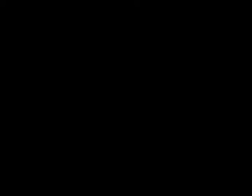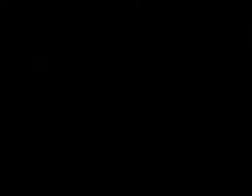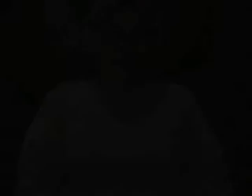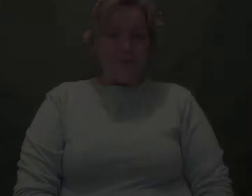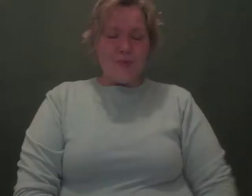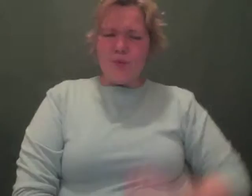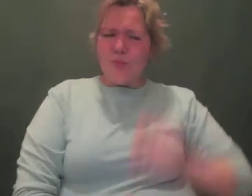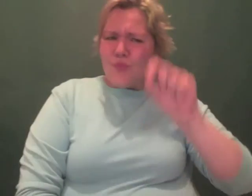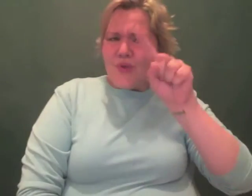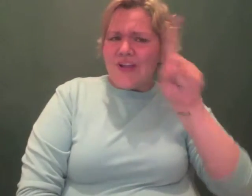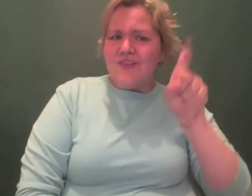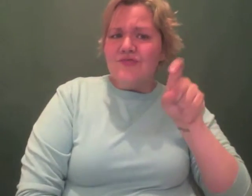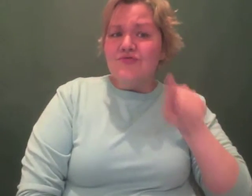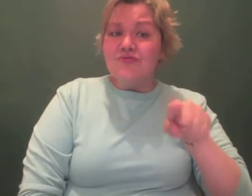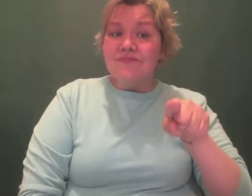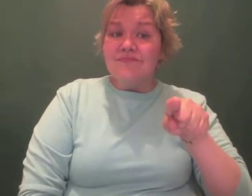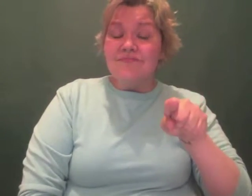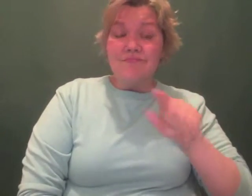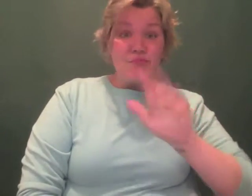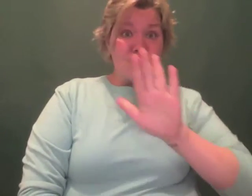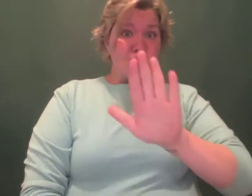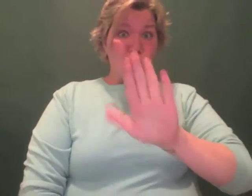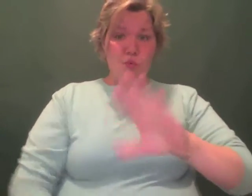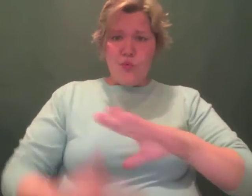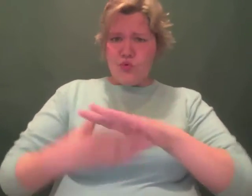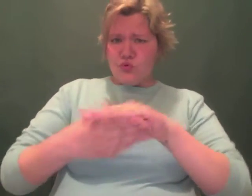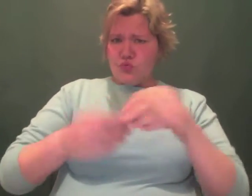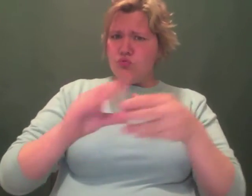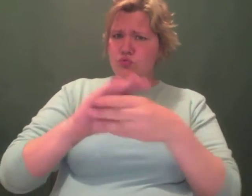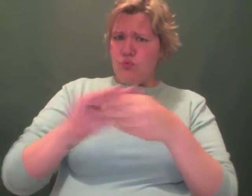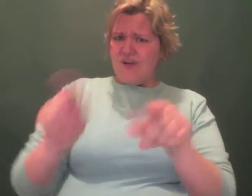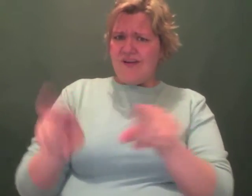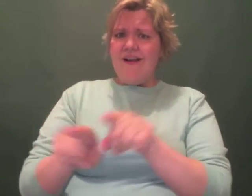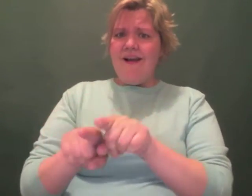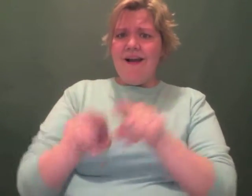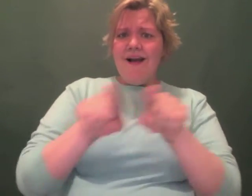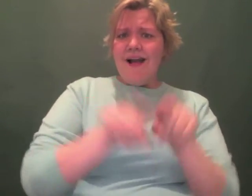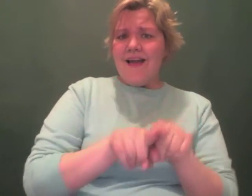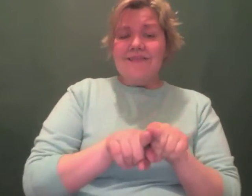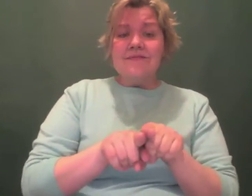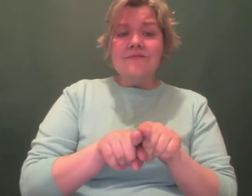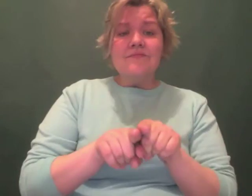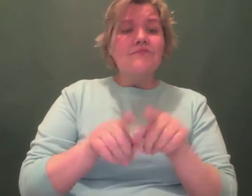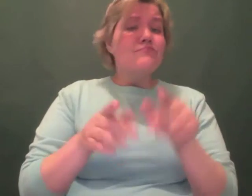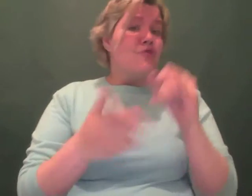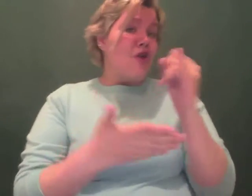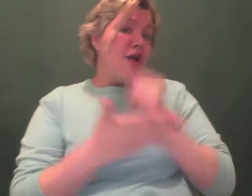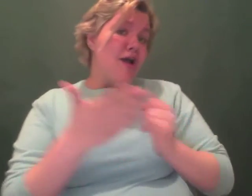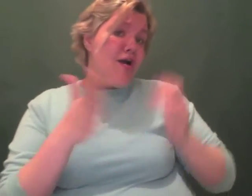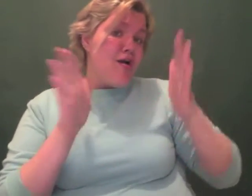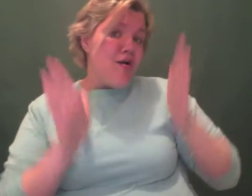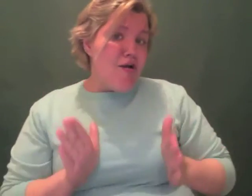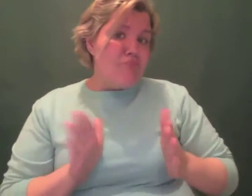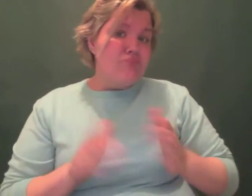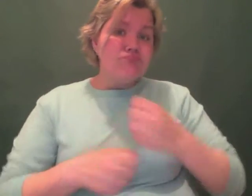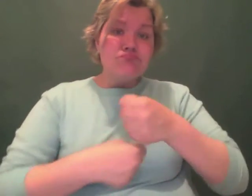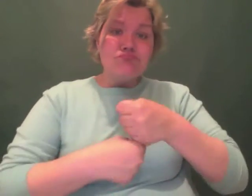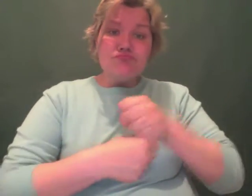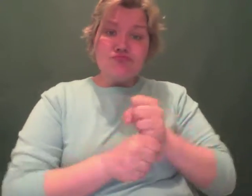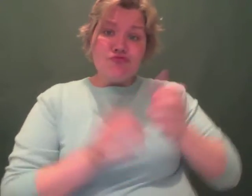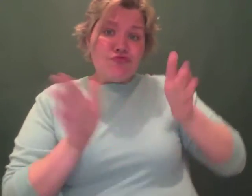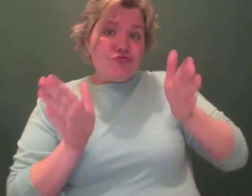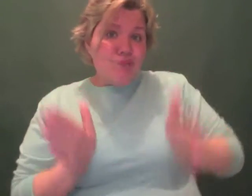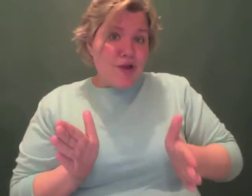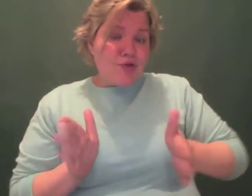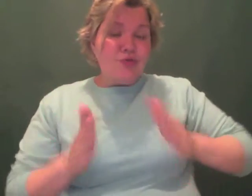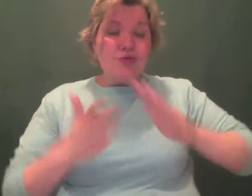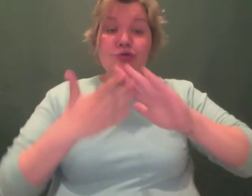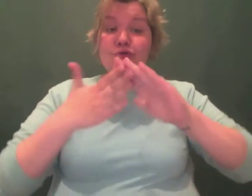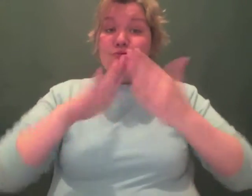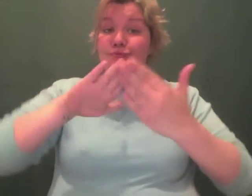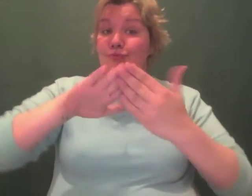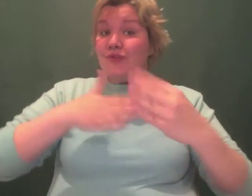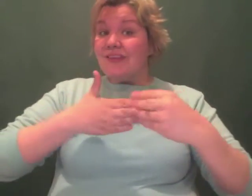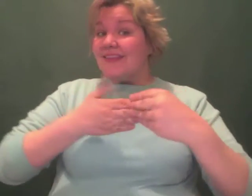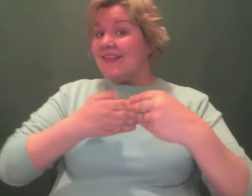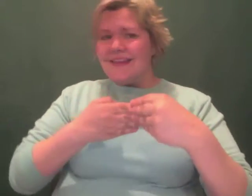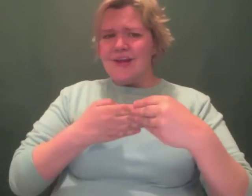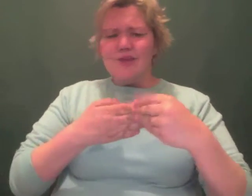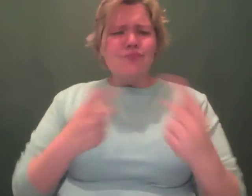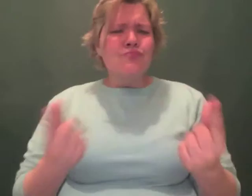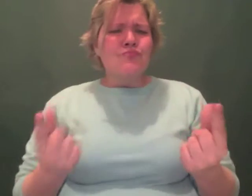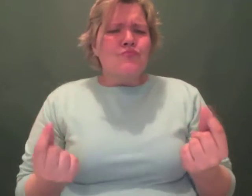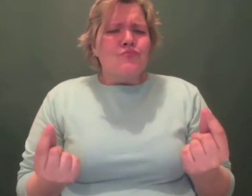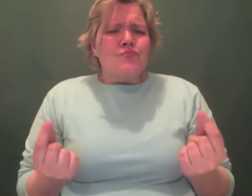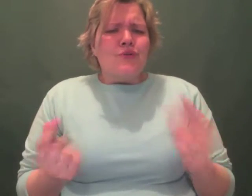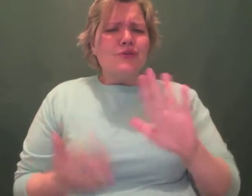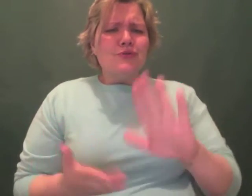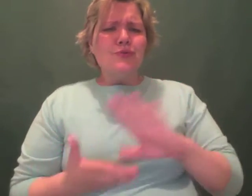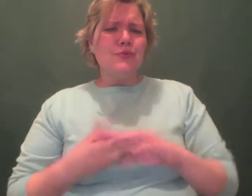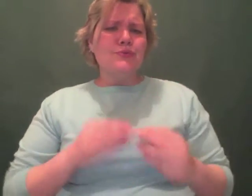Tell us about your story as an artist/creator/community leader.